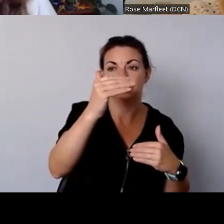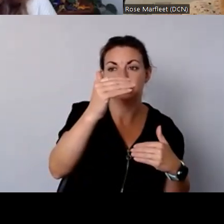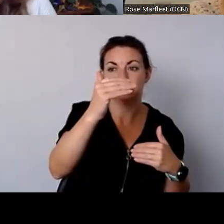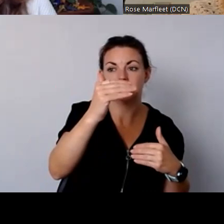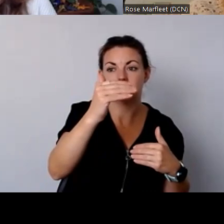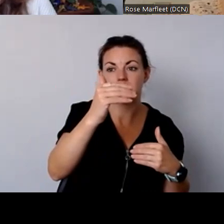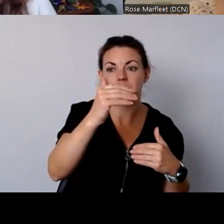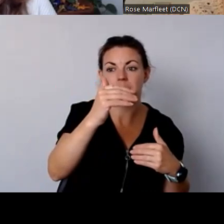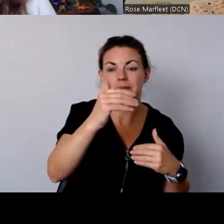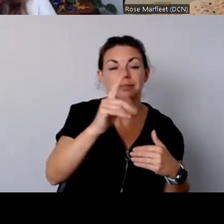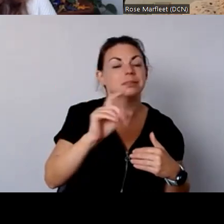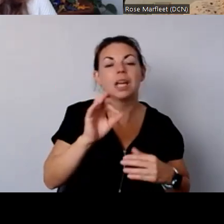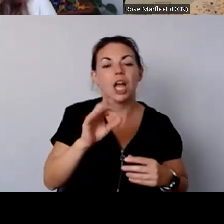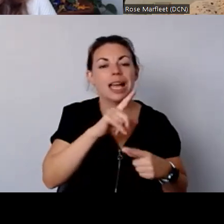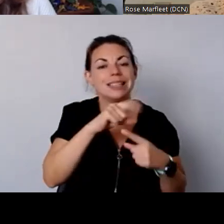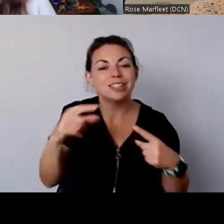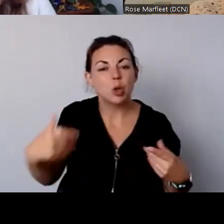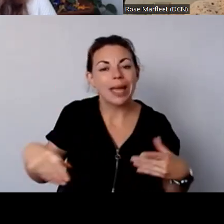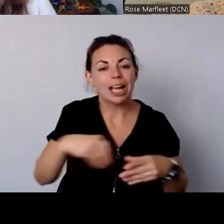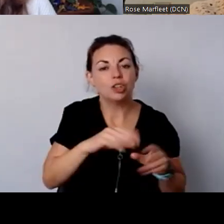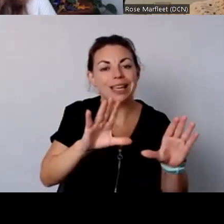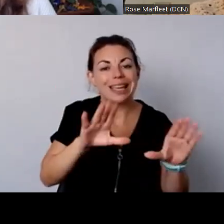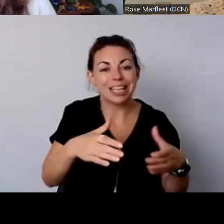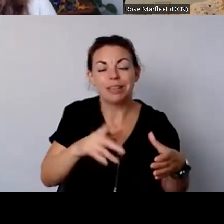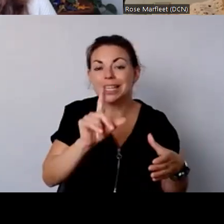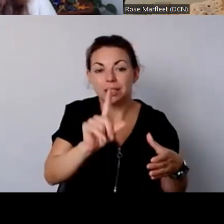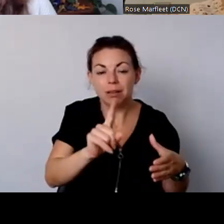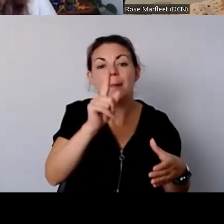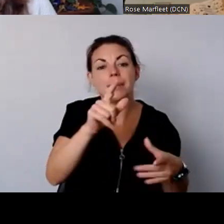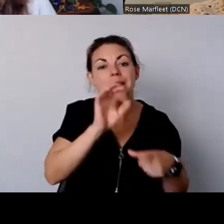in the digital inclusion category, but we got a special commendation for an organization called Open Clasp Theatre,